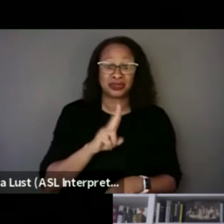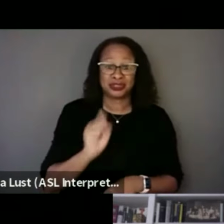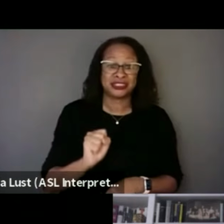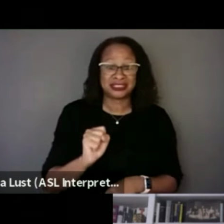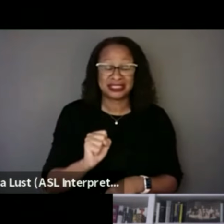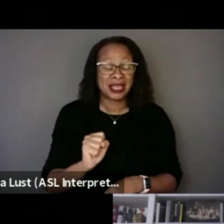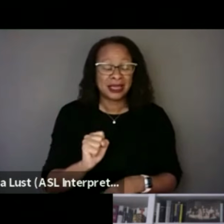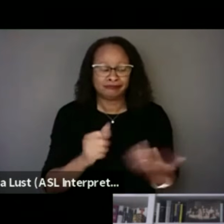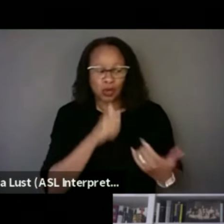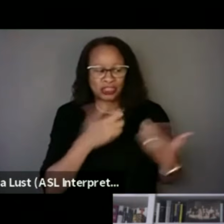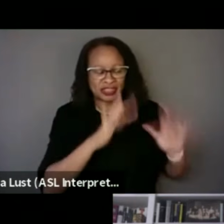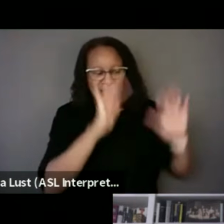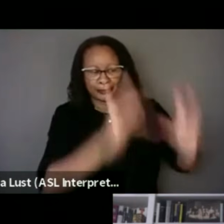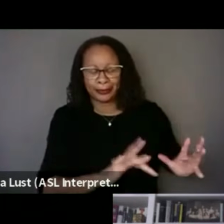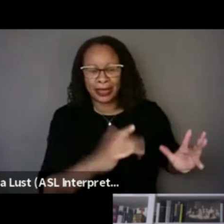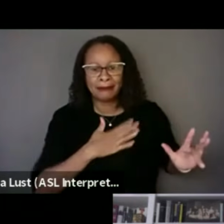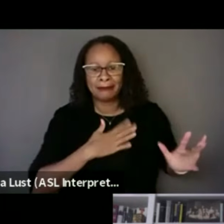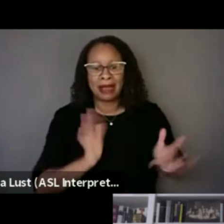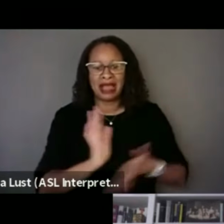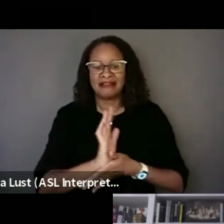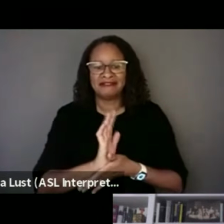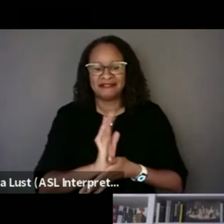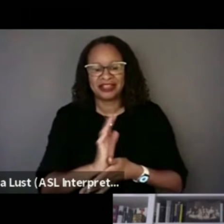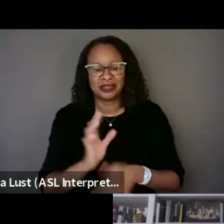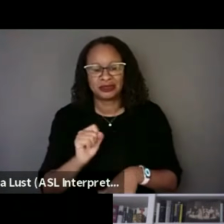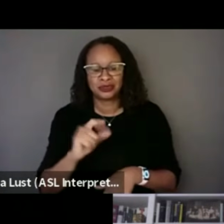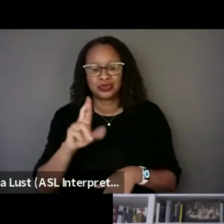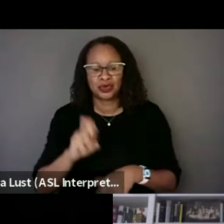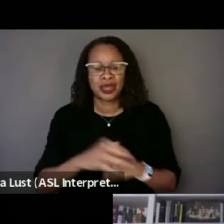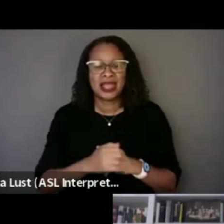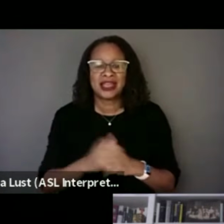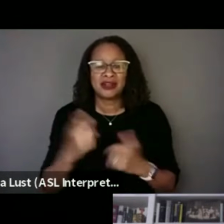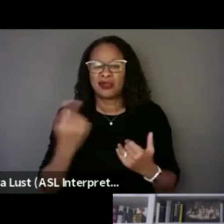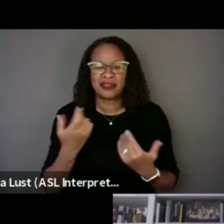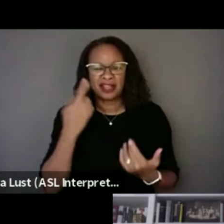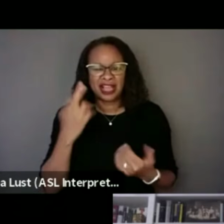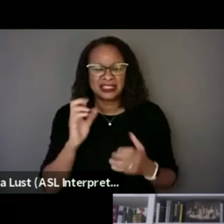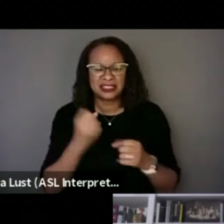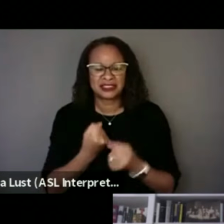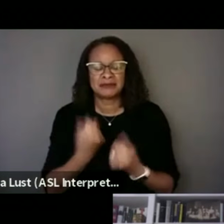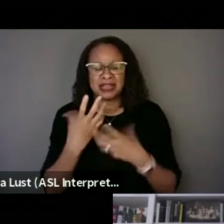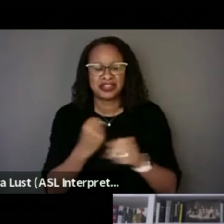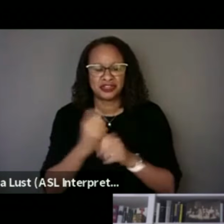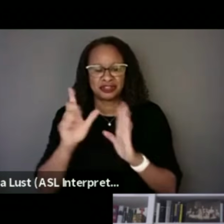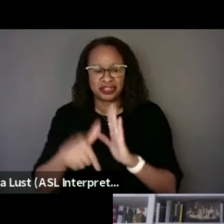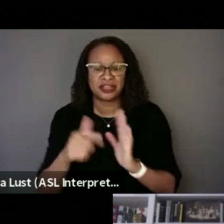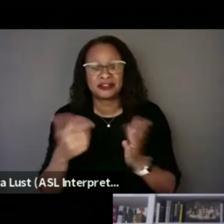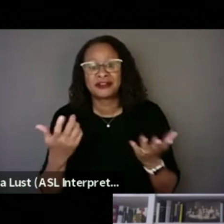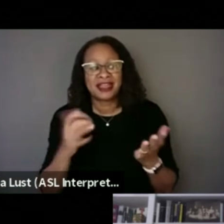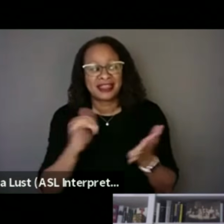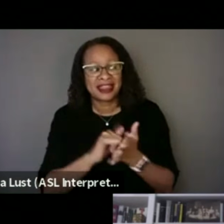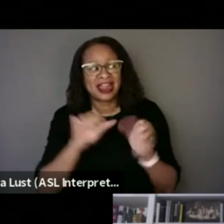So it only occurred to me many years later that I maybe could try to find it. But anyway, some people out there have seen it. So that was my early start.